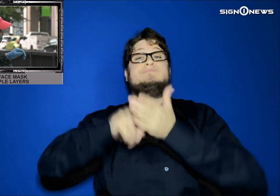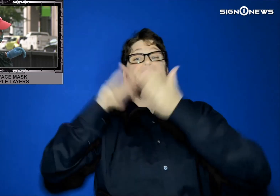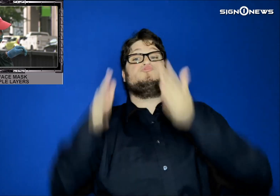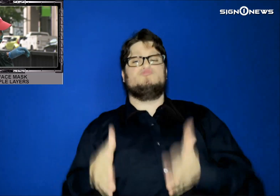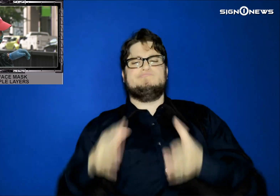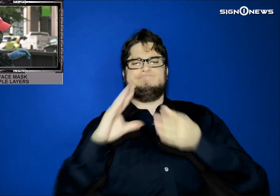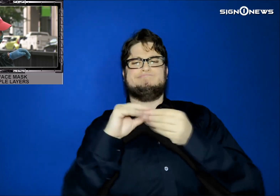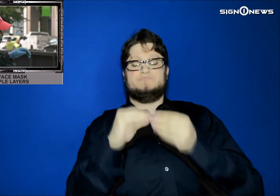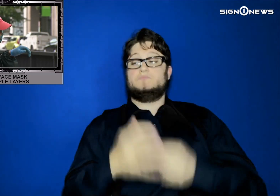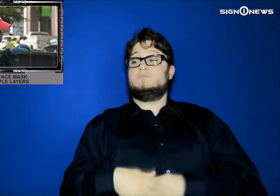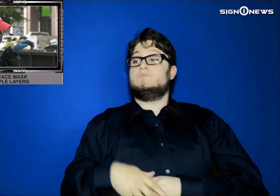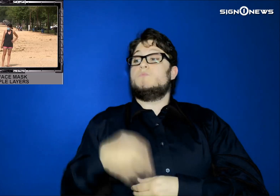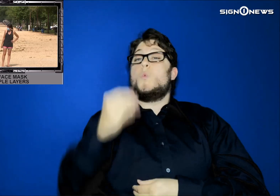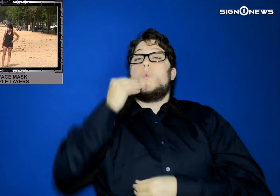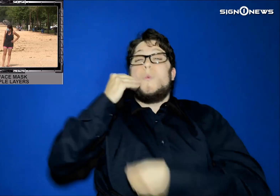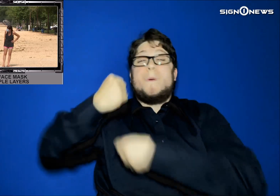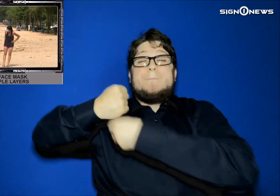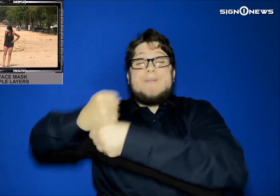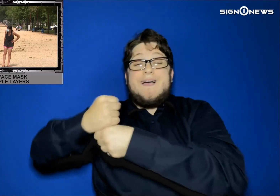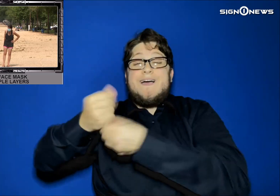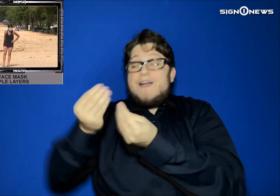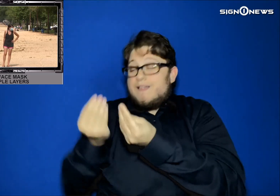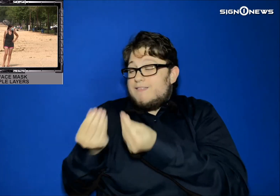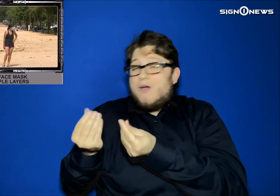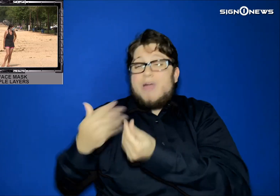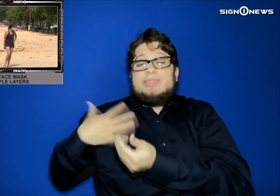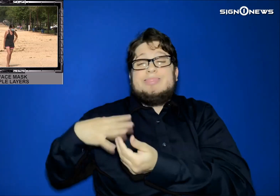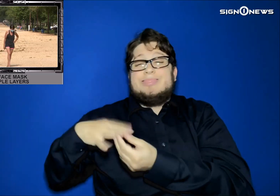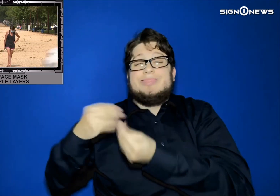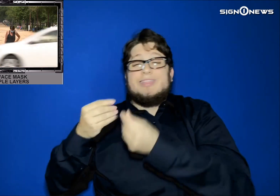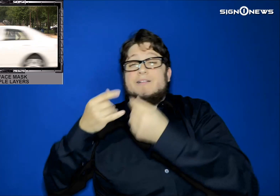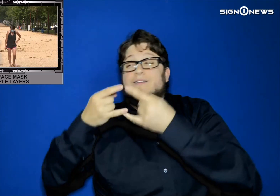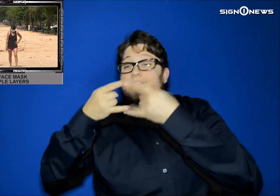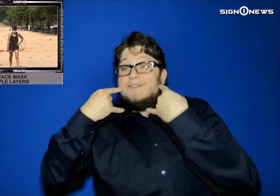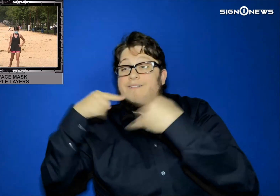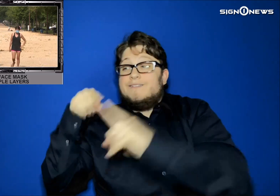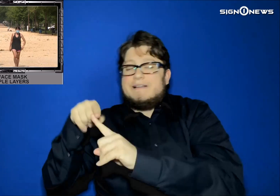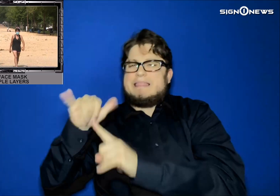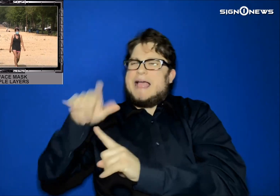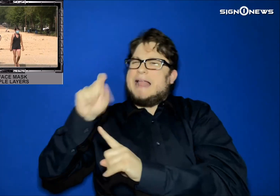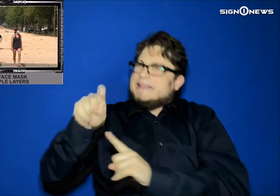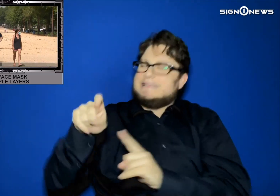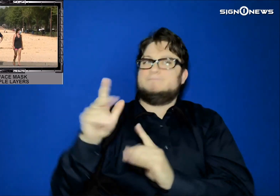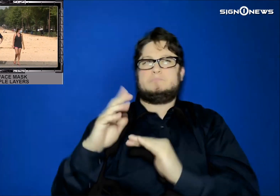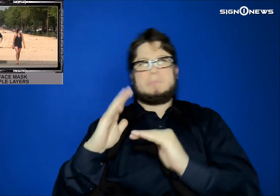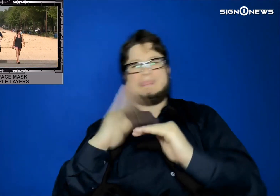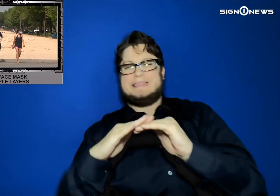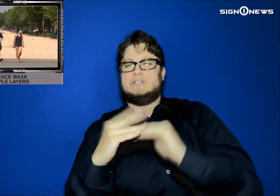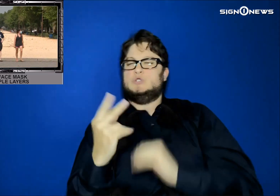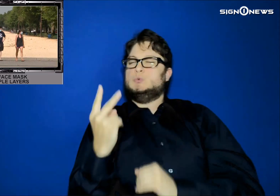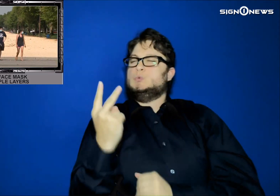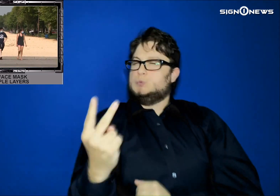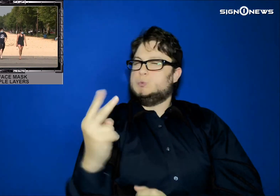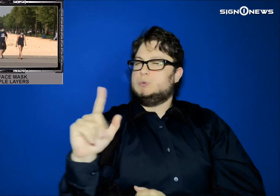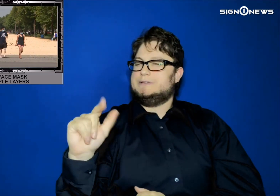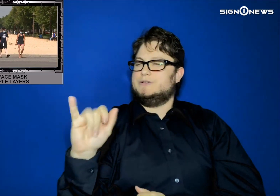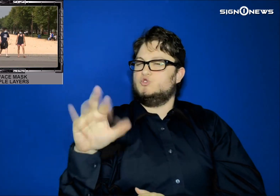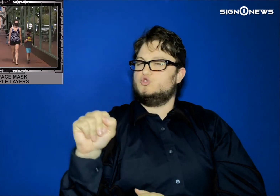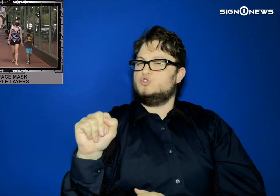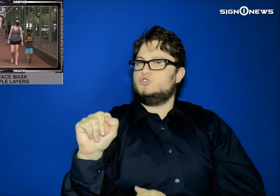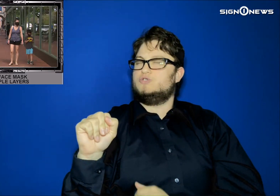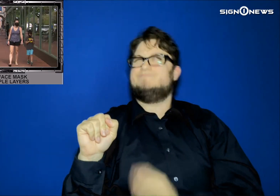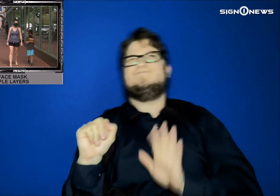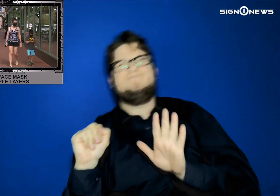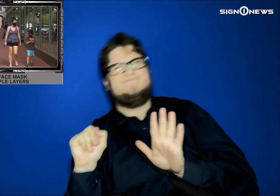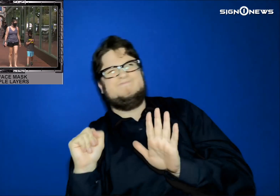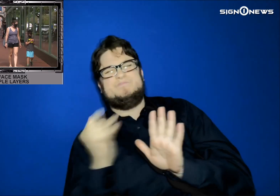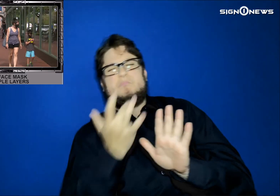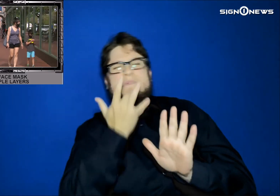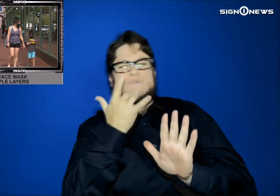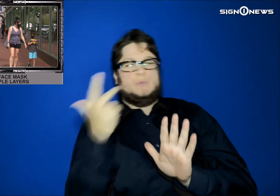Researchers say home-made cloth face masks likely need a minimum of two layers but preferably